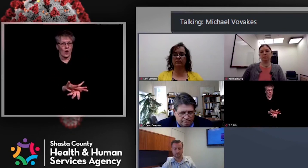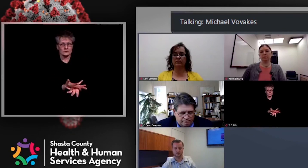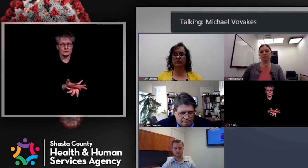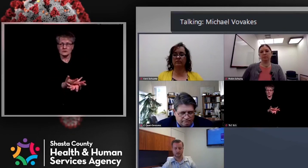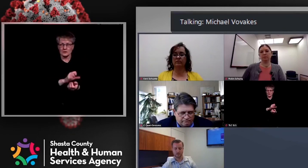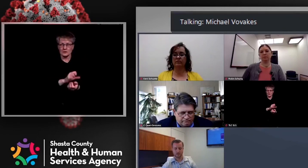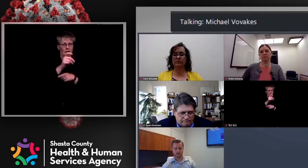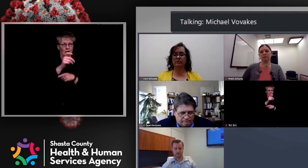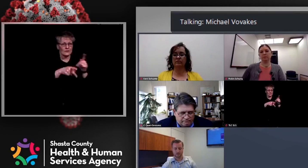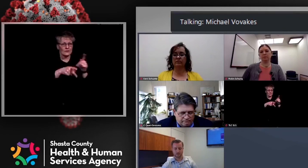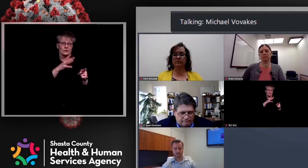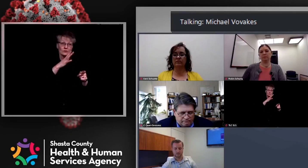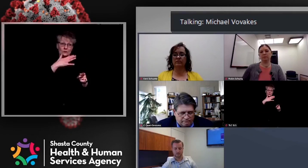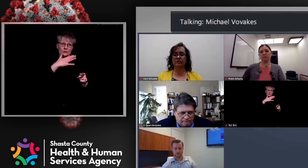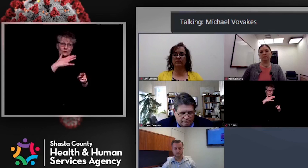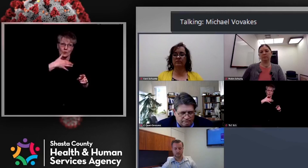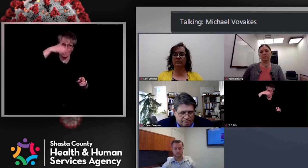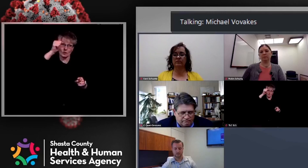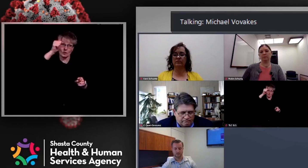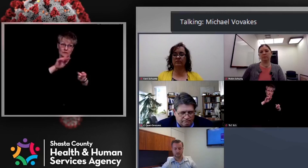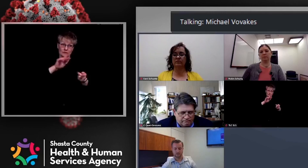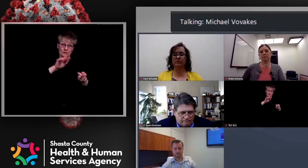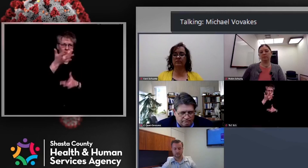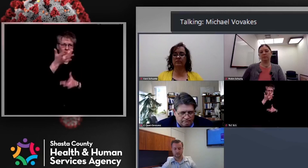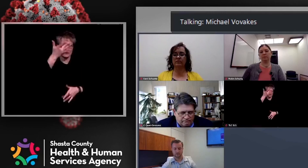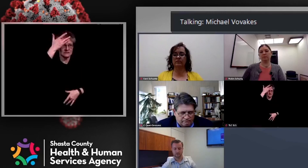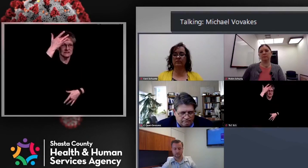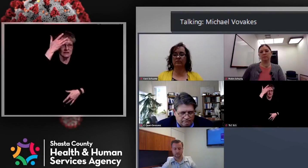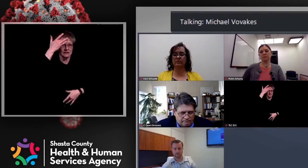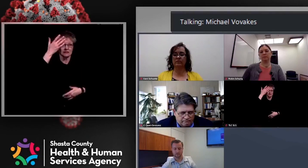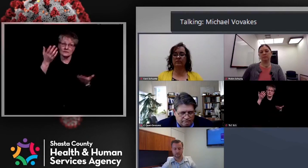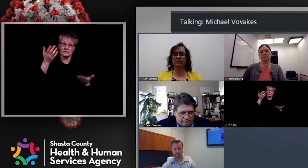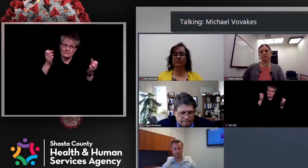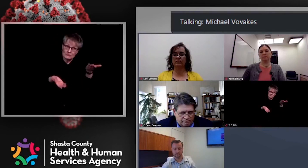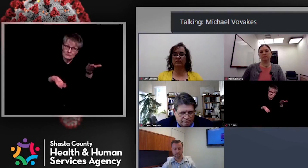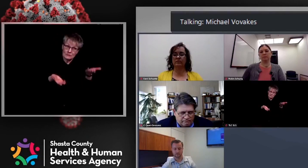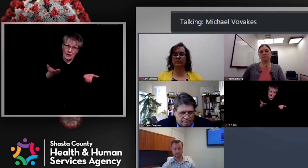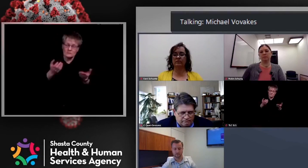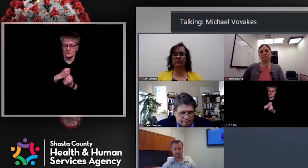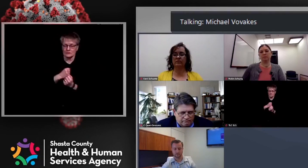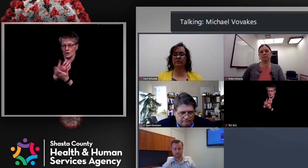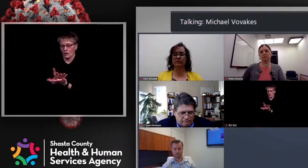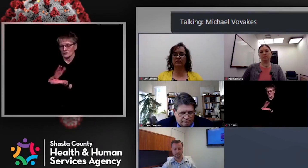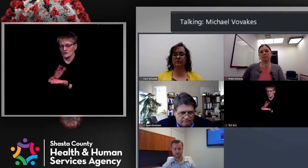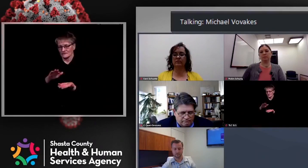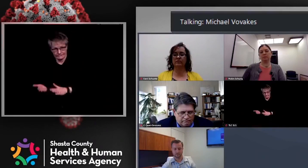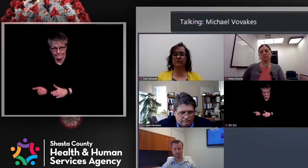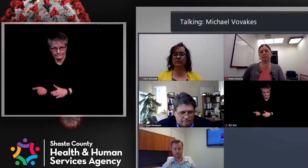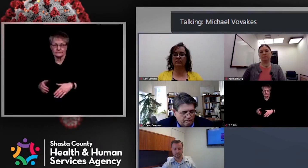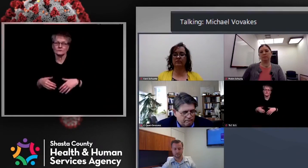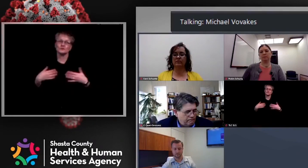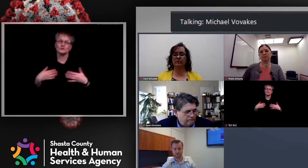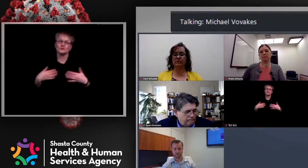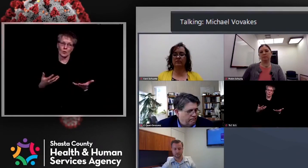with COVID. So it's recommended that...for the vaccine for the age groups that it's been